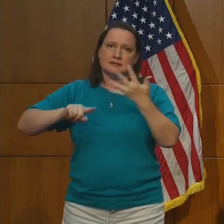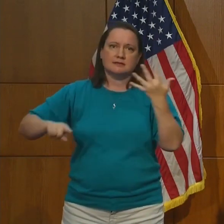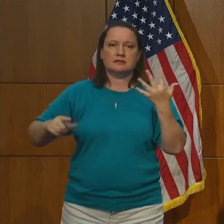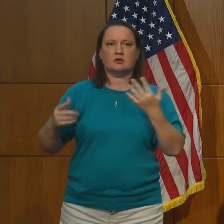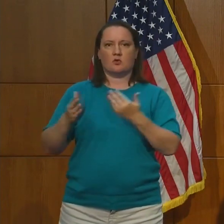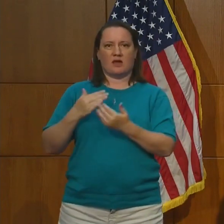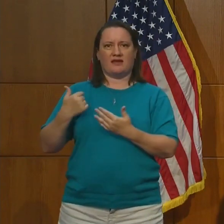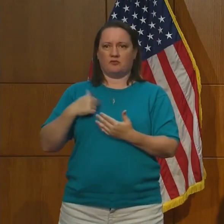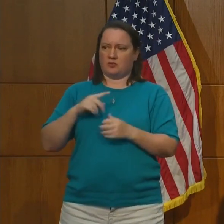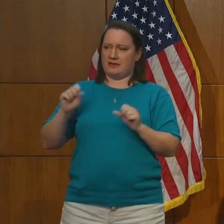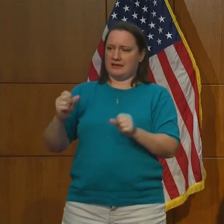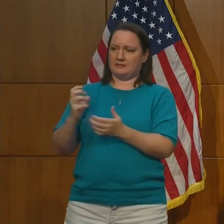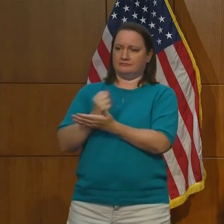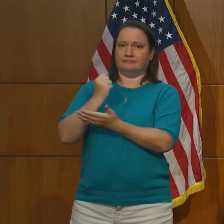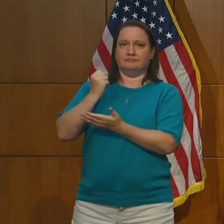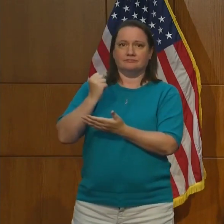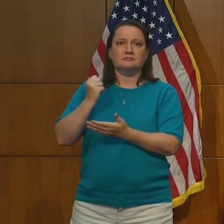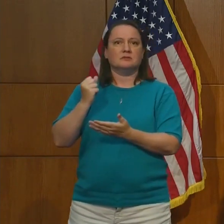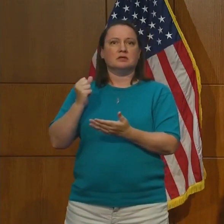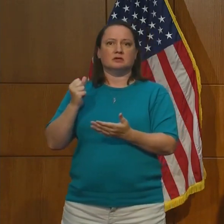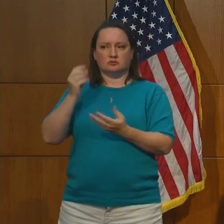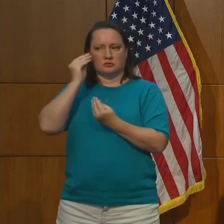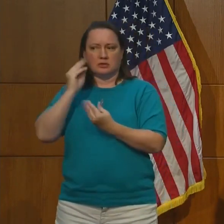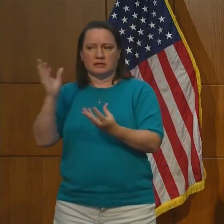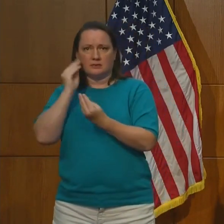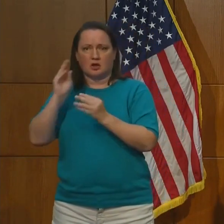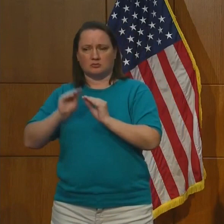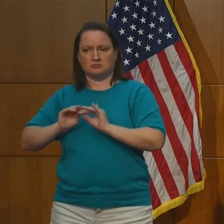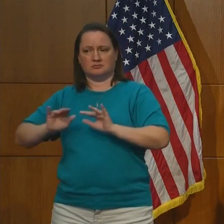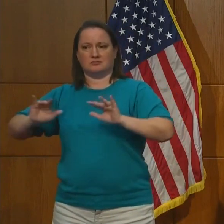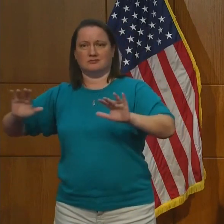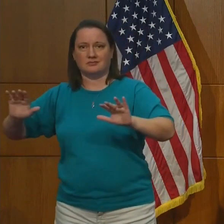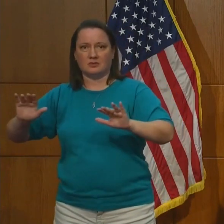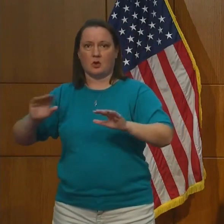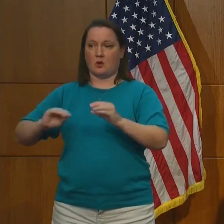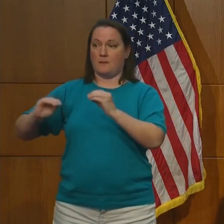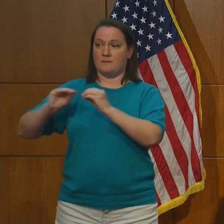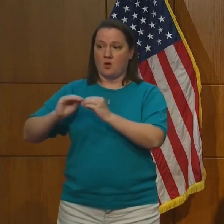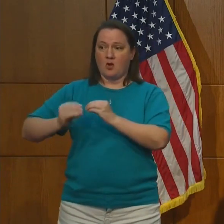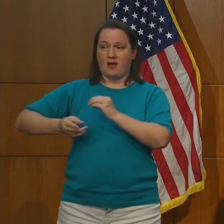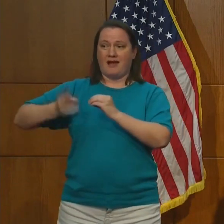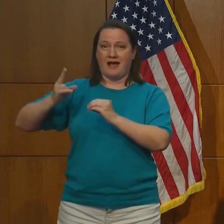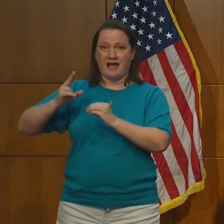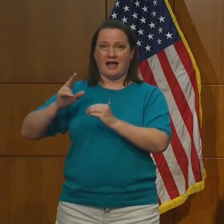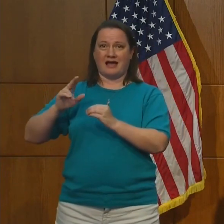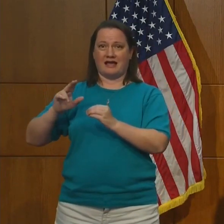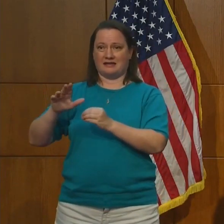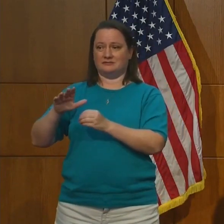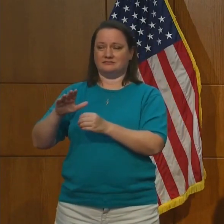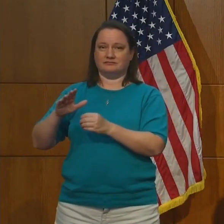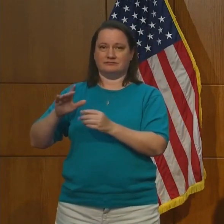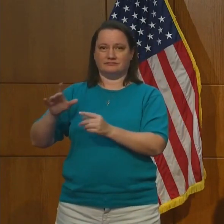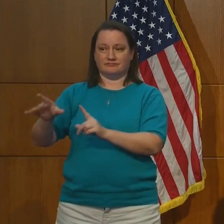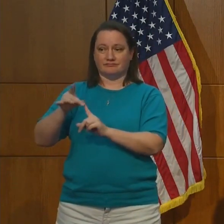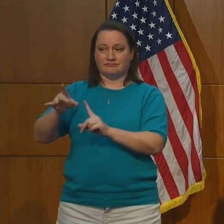INTO THESE LOW KEYS. IN THE RADIOS- SOCIAL MEDIA TV WHATEVER WE CAN TO LOOK PEOPLE